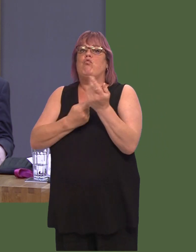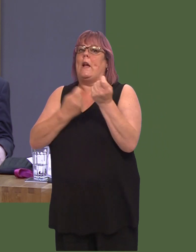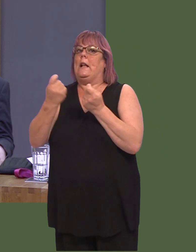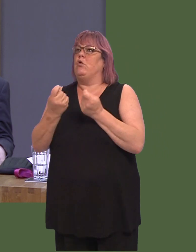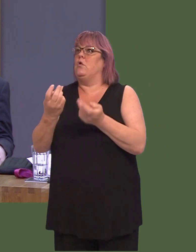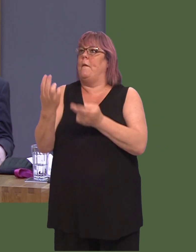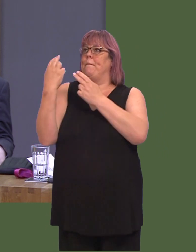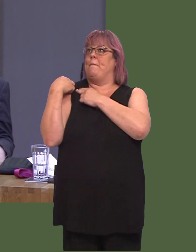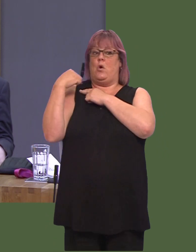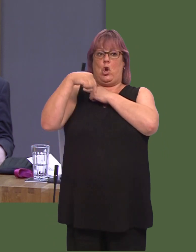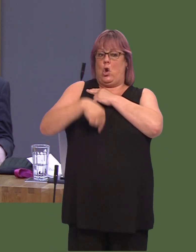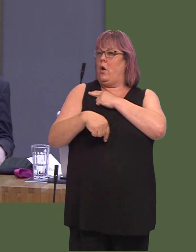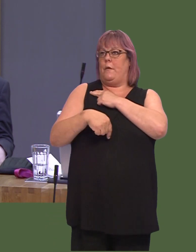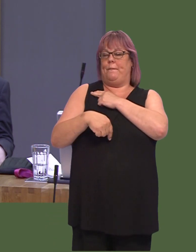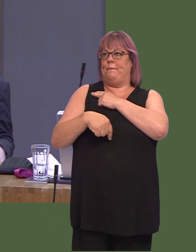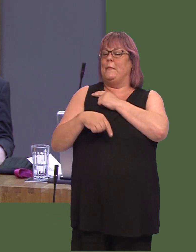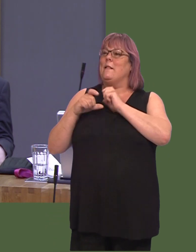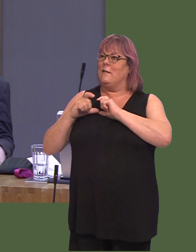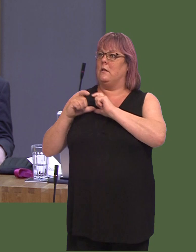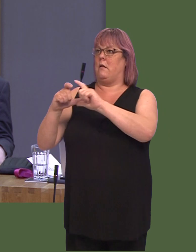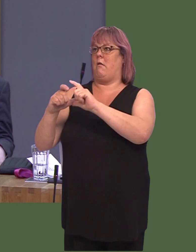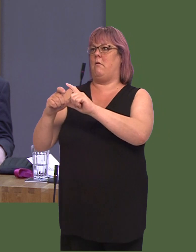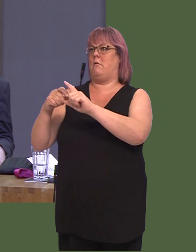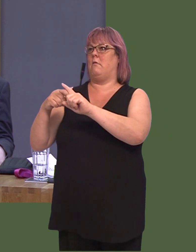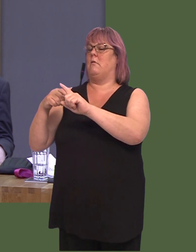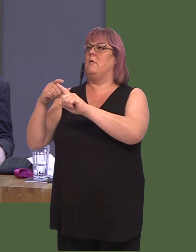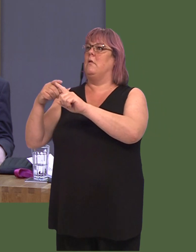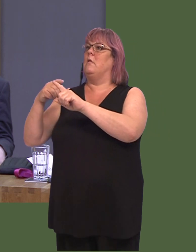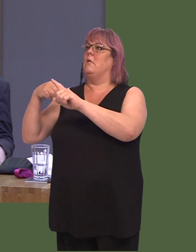Medicines regulation is not a devolved matter, and NHS England has confirmed that they are